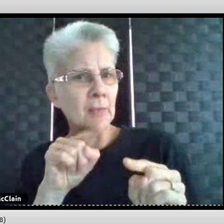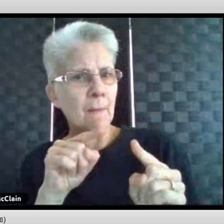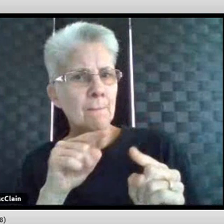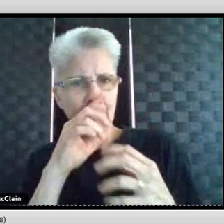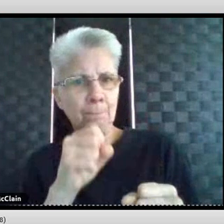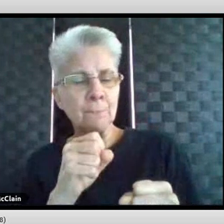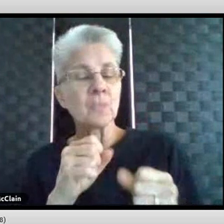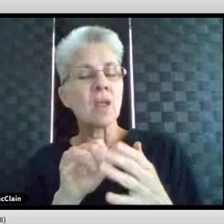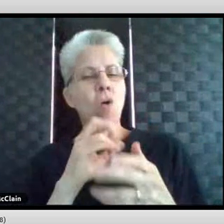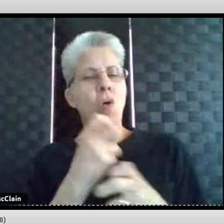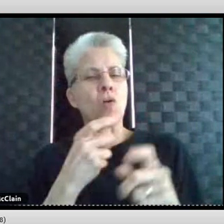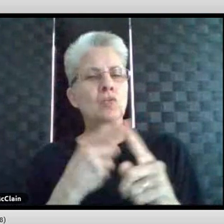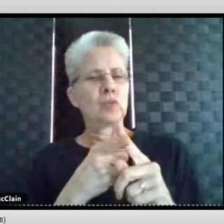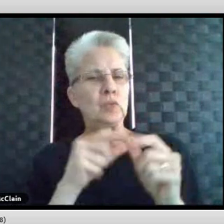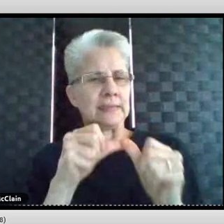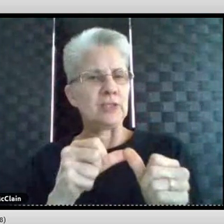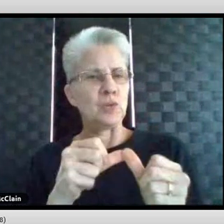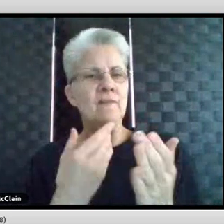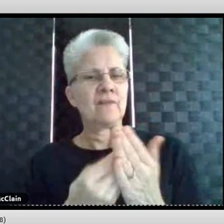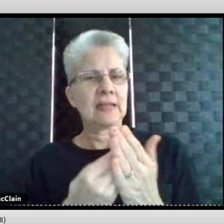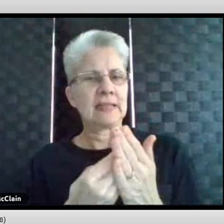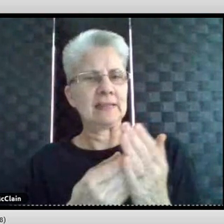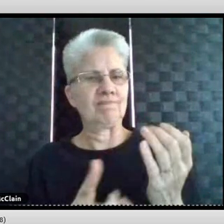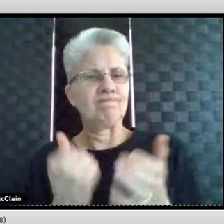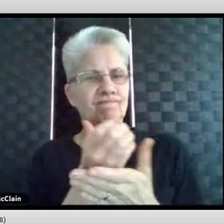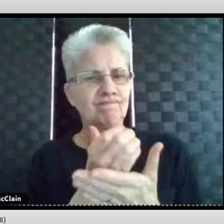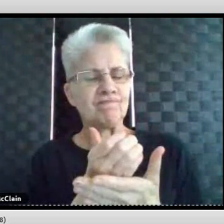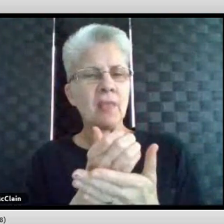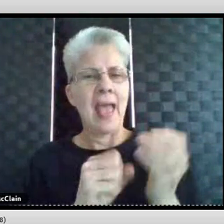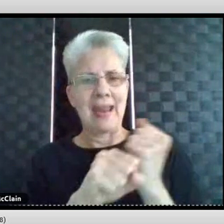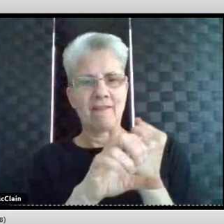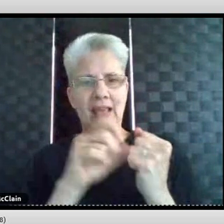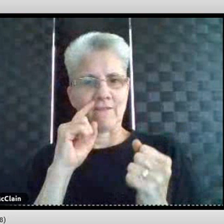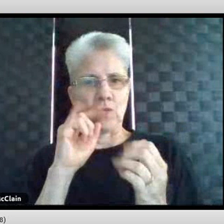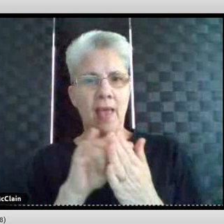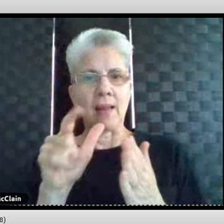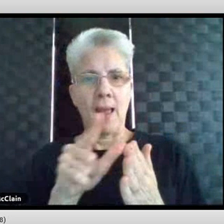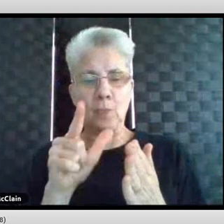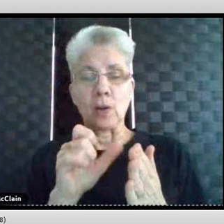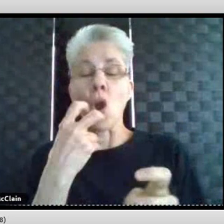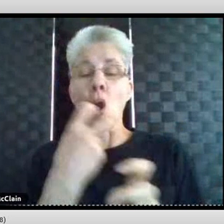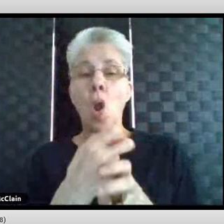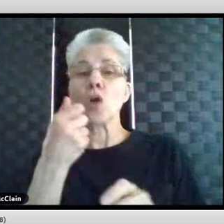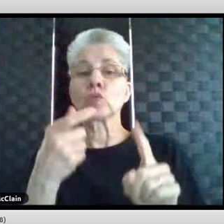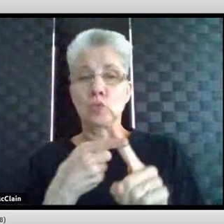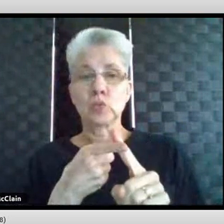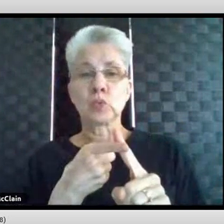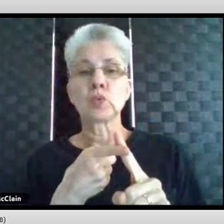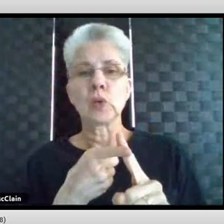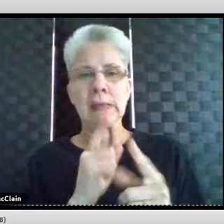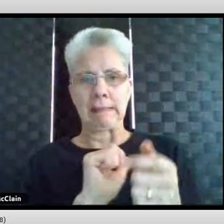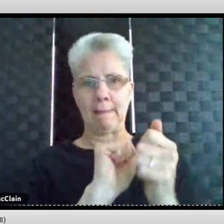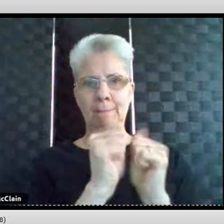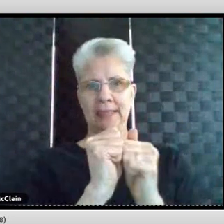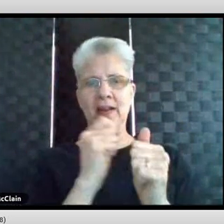it's harder to sustain funding, isn't it? It's harder to advocate for our libraries. It's harder to compete for the money